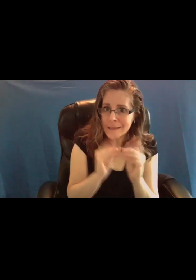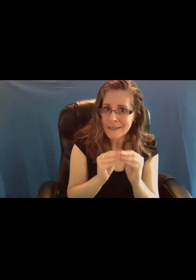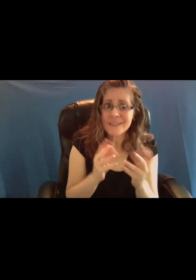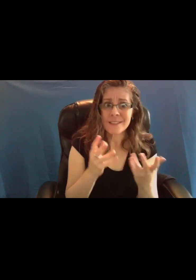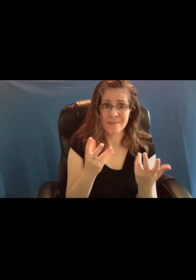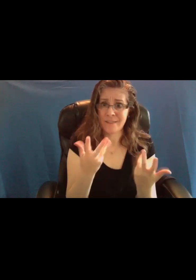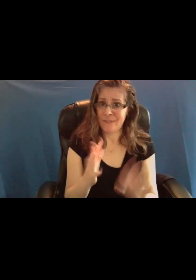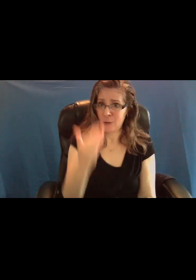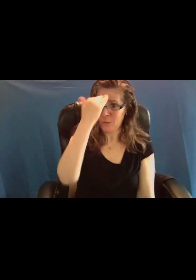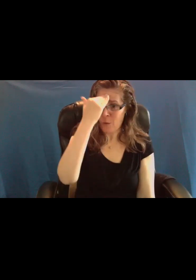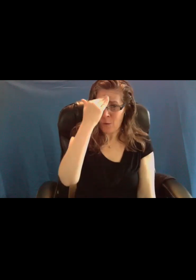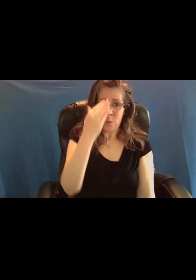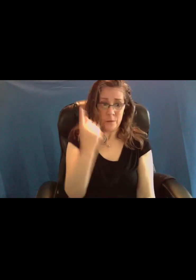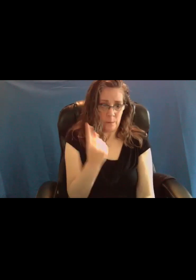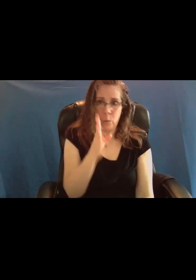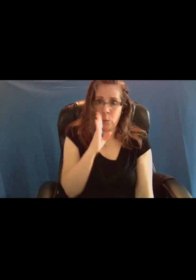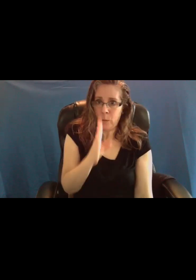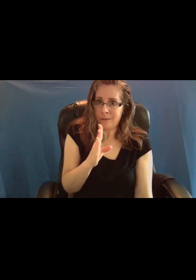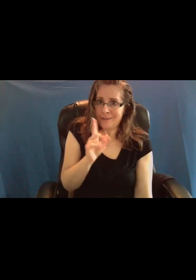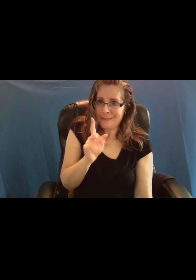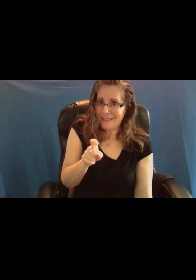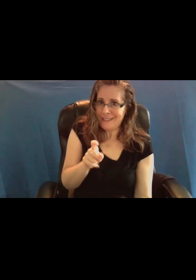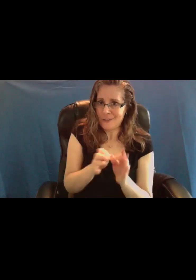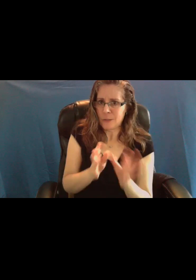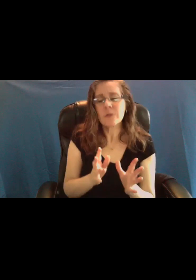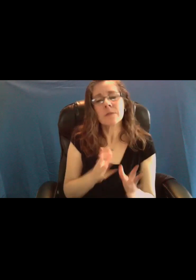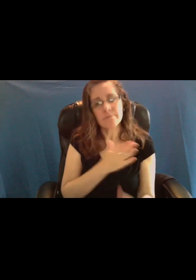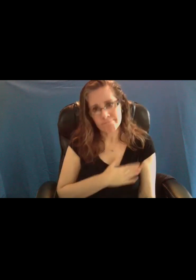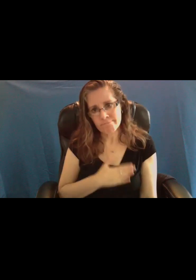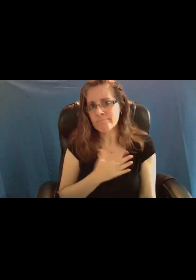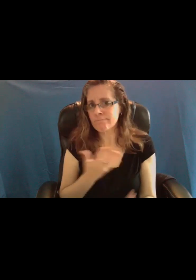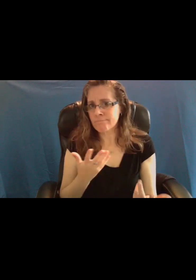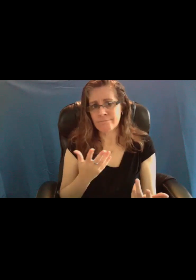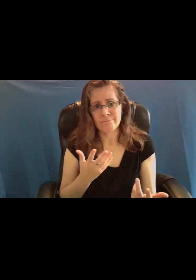be using it, you might consider not even bothering finding whether